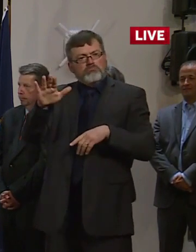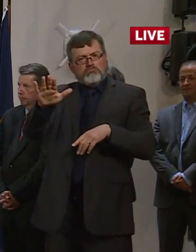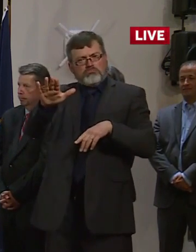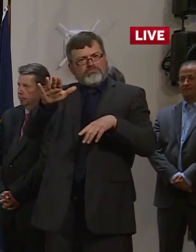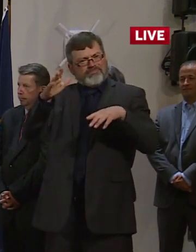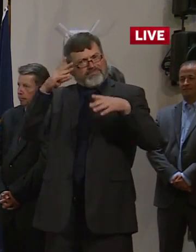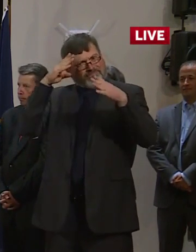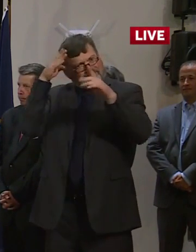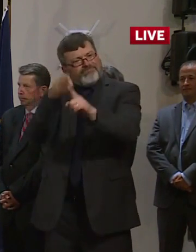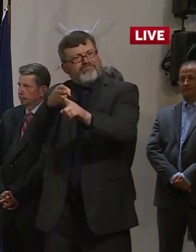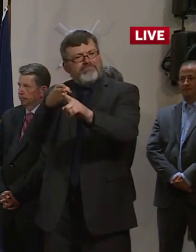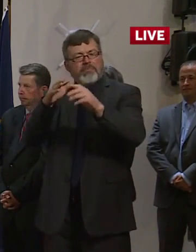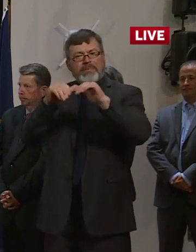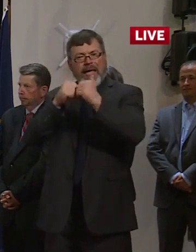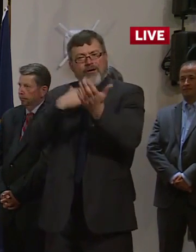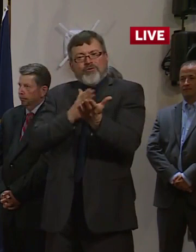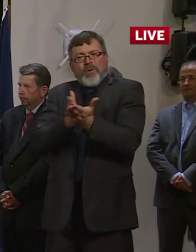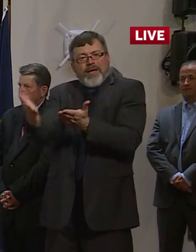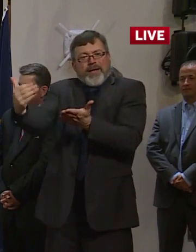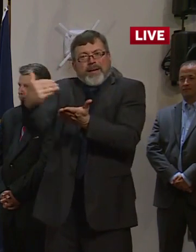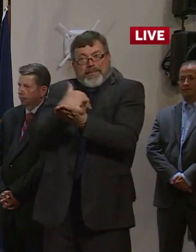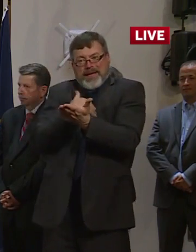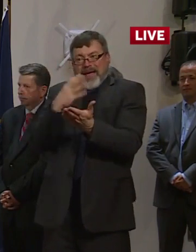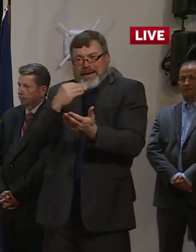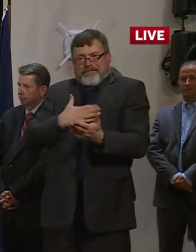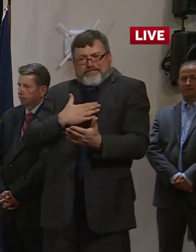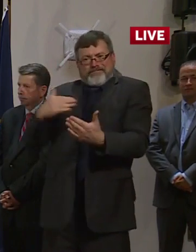BUT WE ARE NOT SUPPOSED TO.